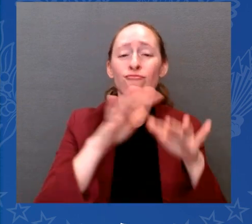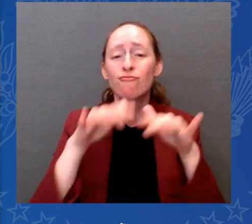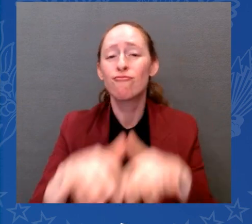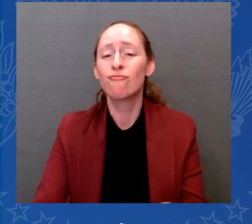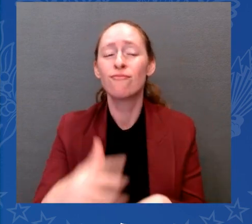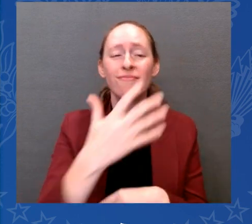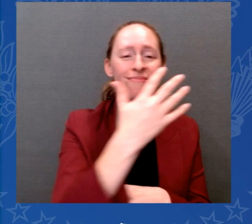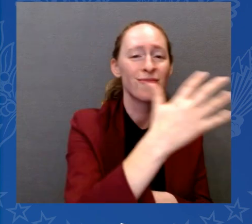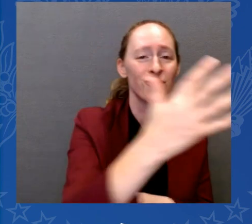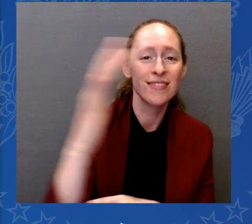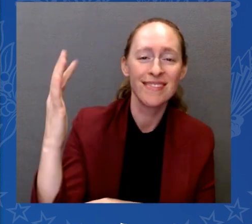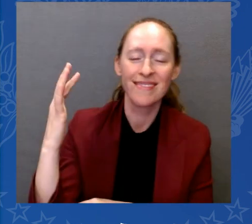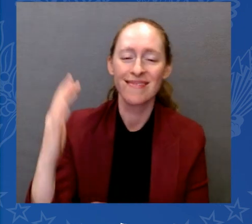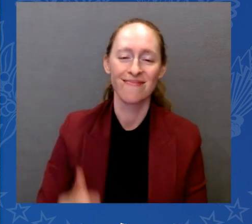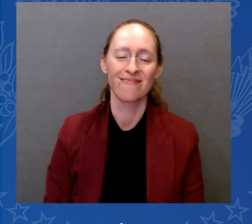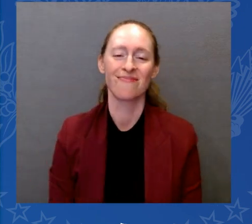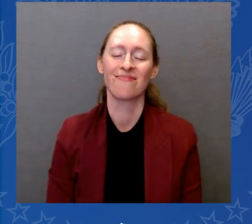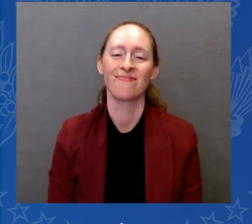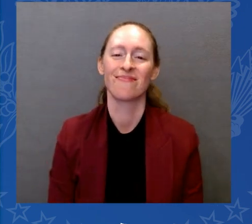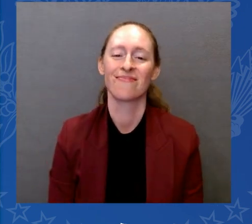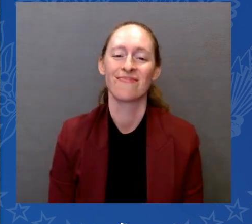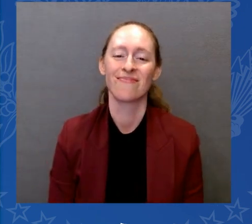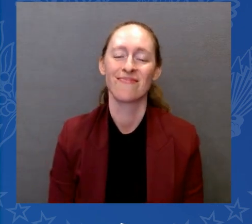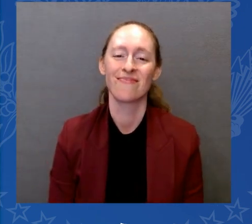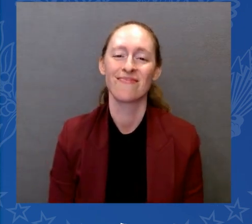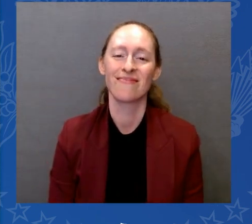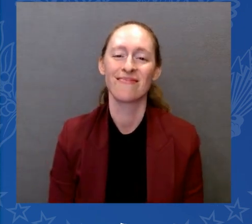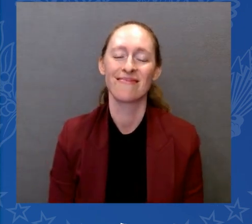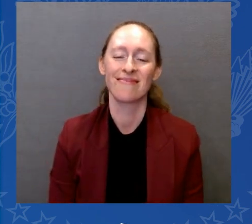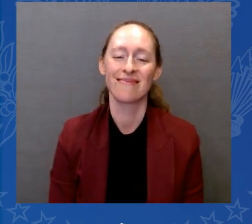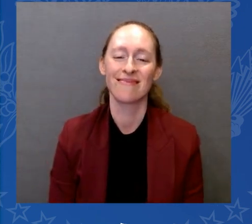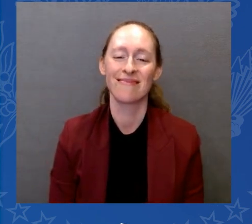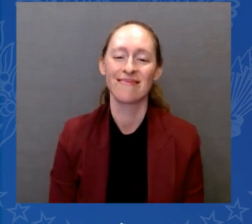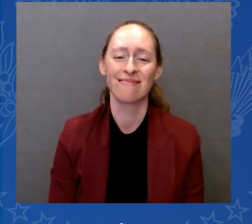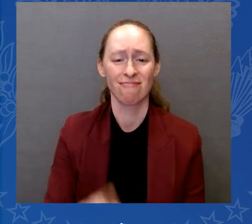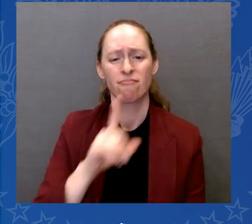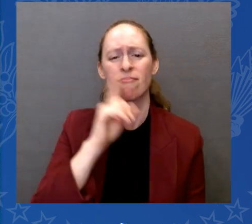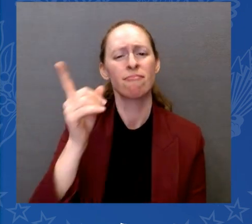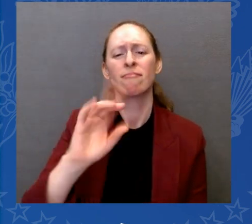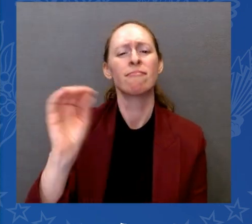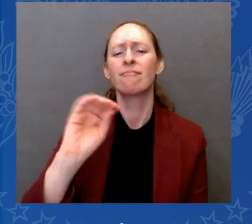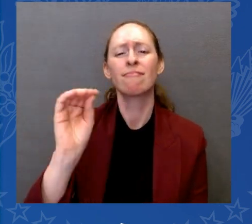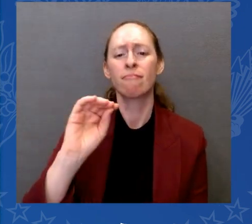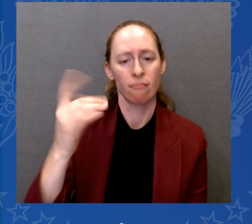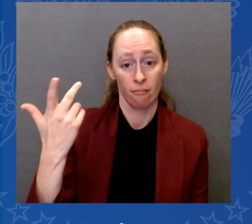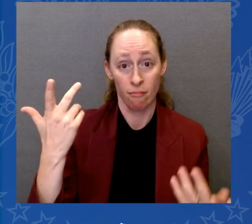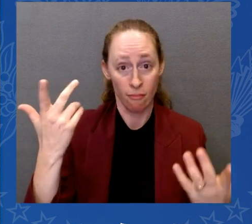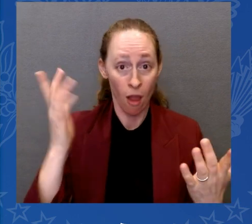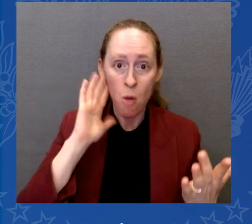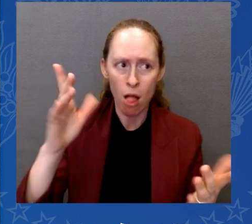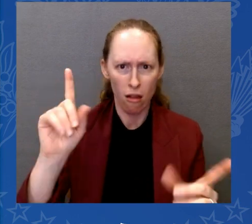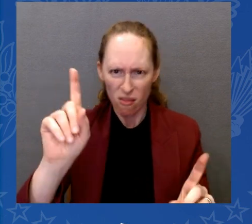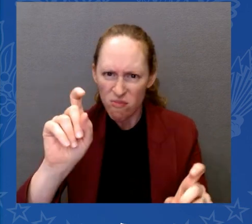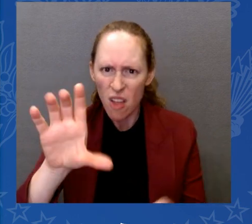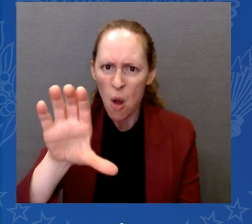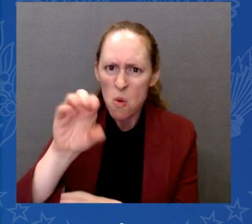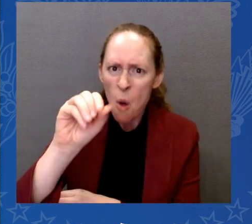or planned oil exploration, production in the area. We're just keeping things as they've been for a long time -- for the next 20 years -- while we study --